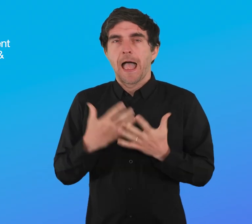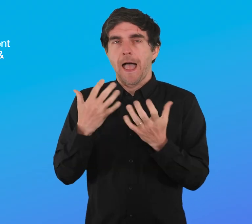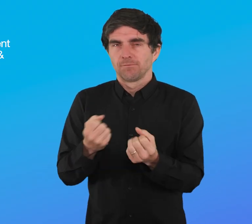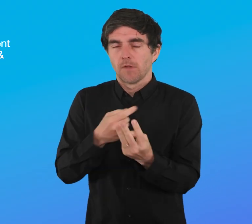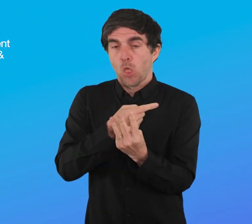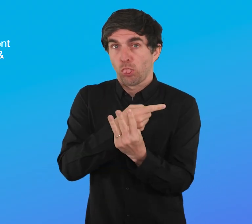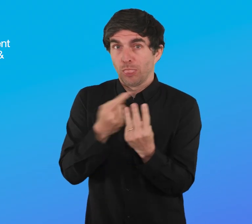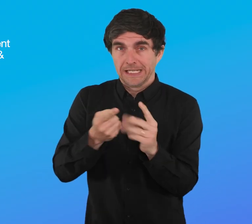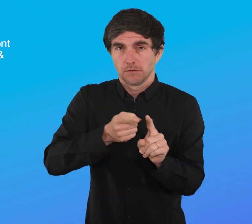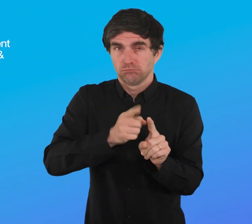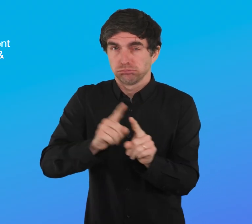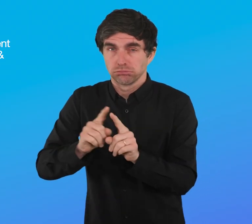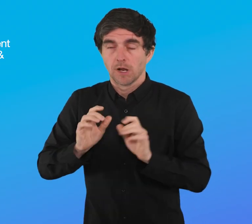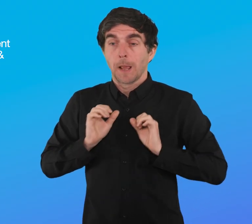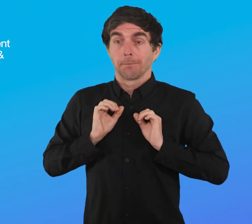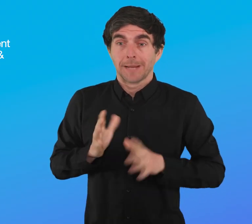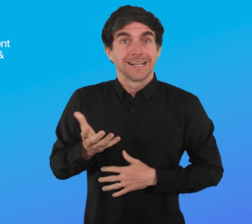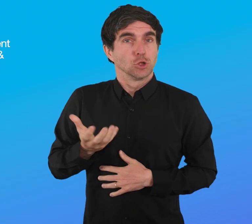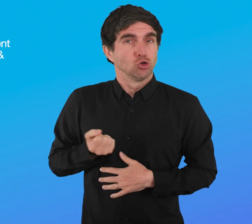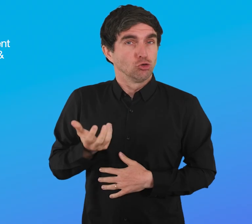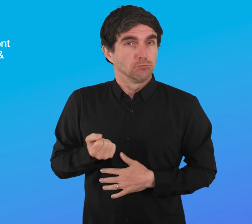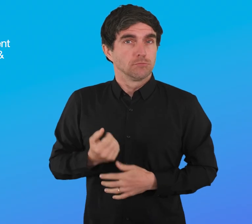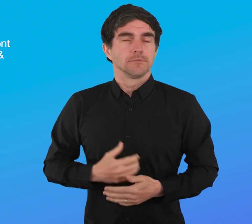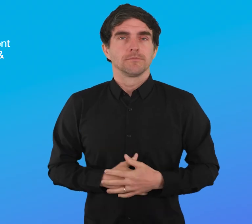There are 3 types of pension: